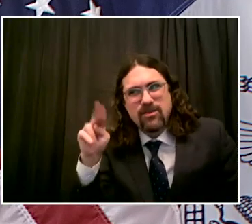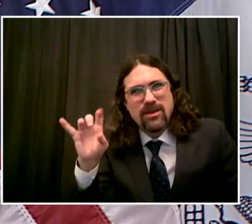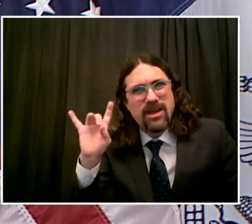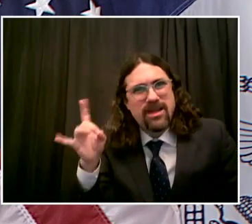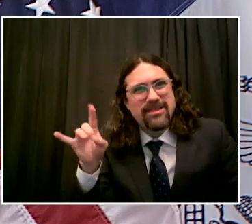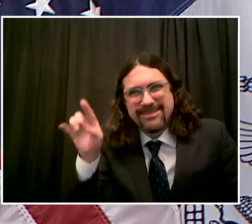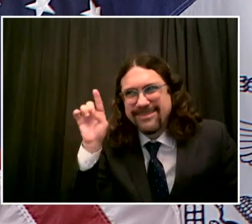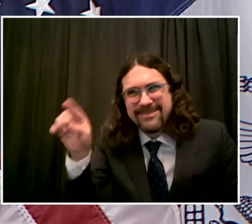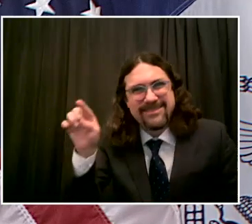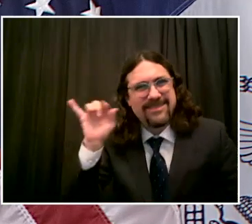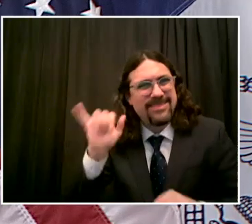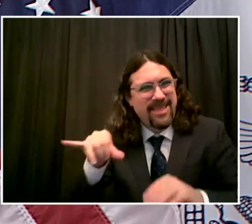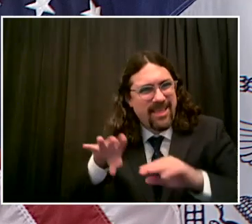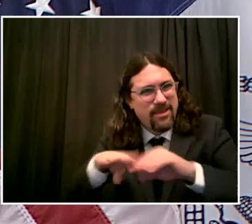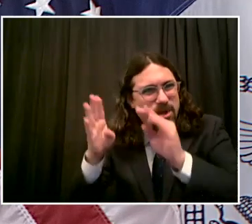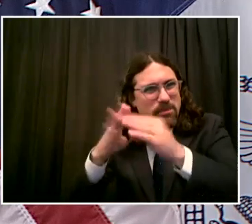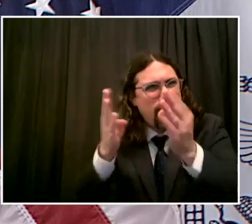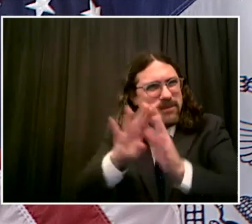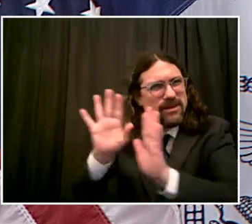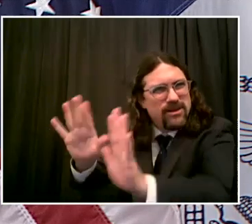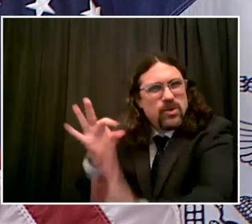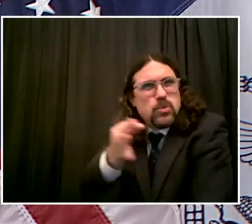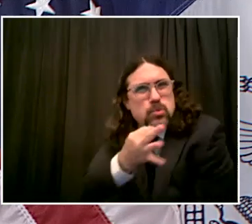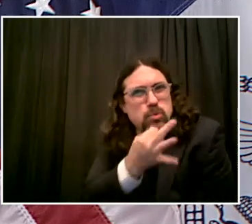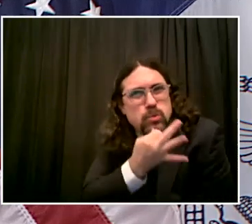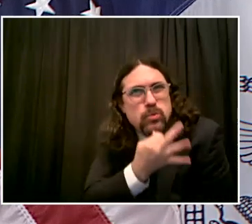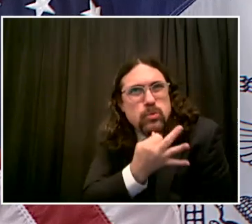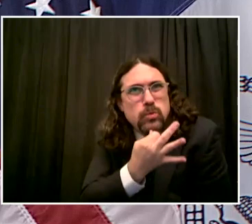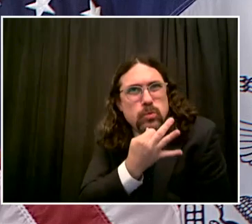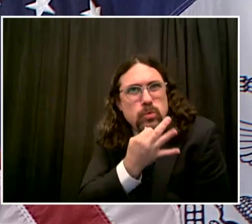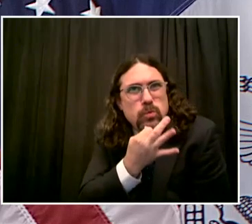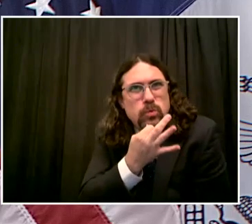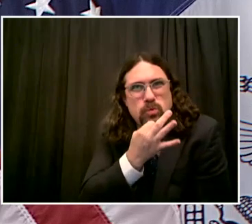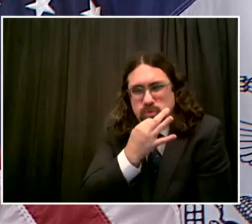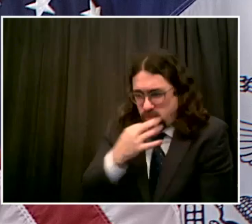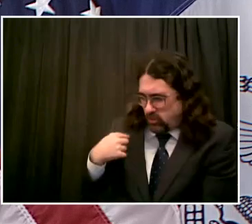TALKING ABOUT A PANDEMIC.